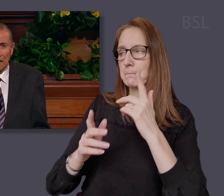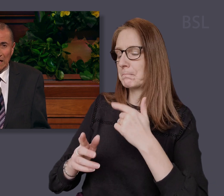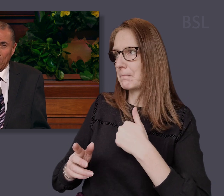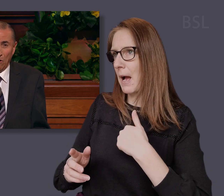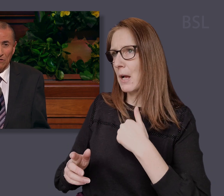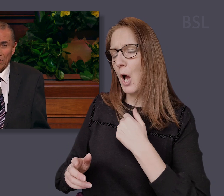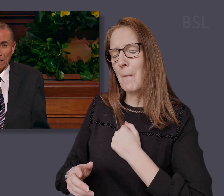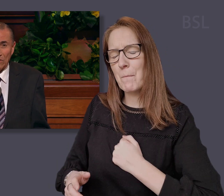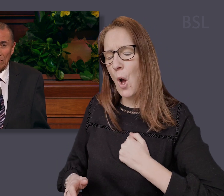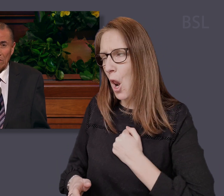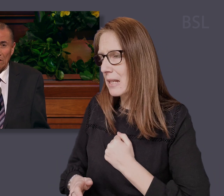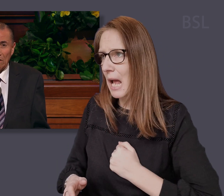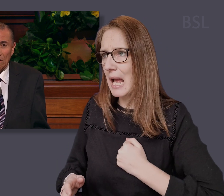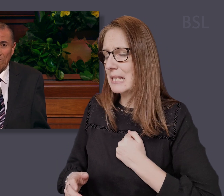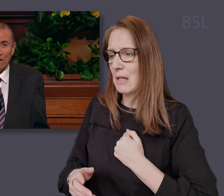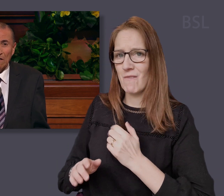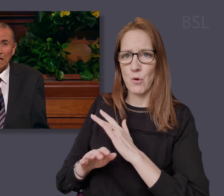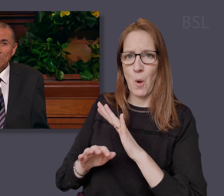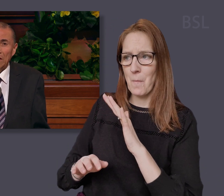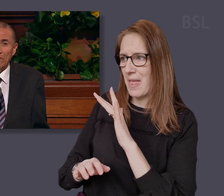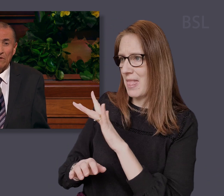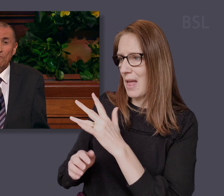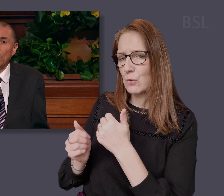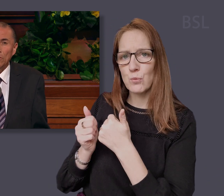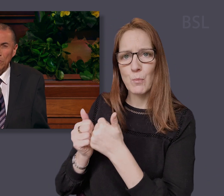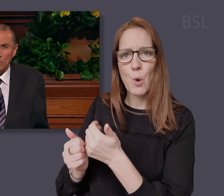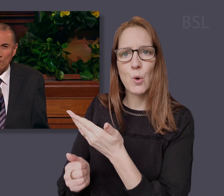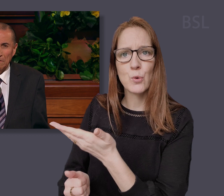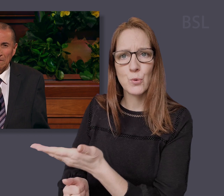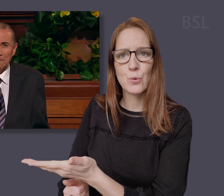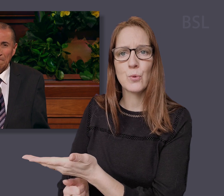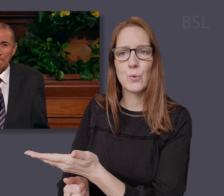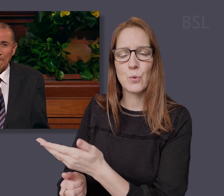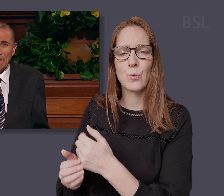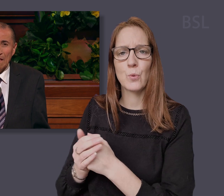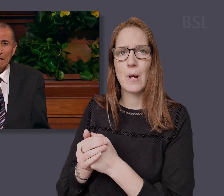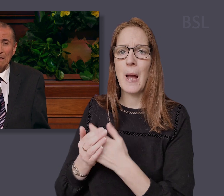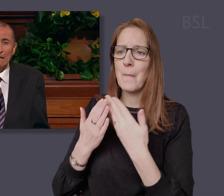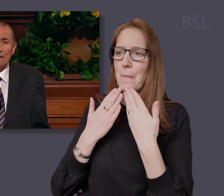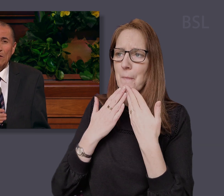I apologise for our not being there for you.